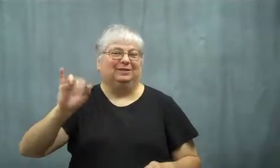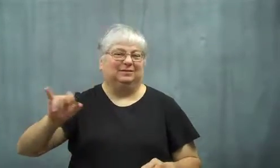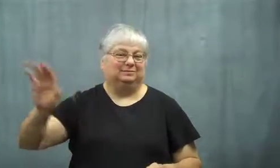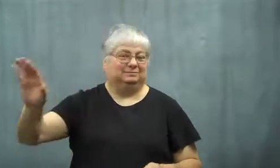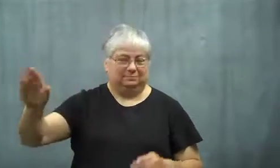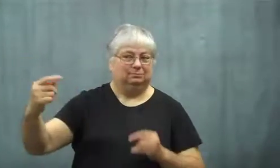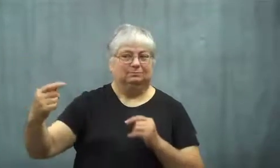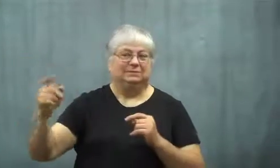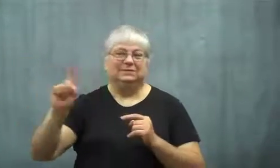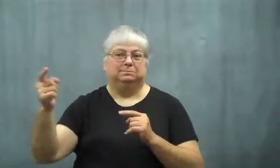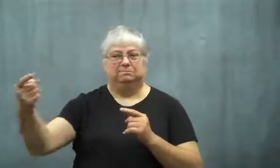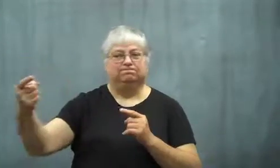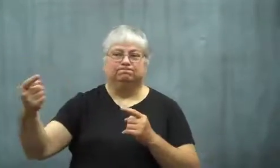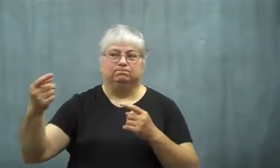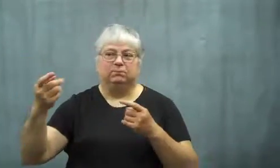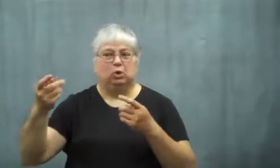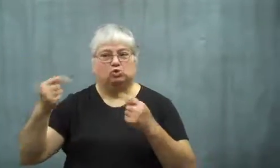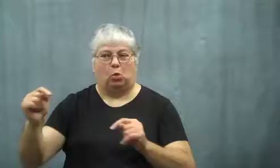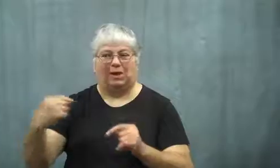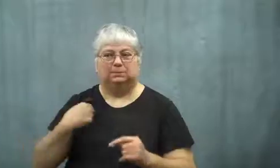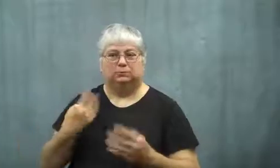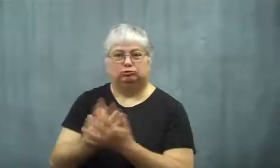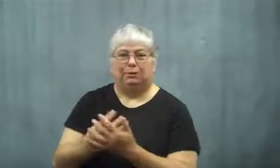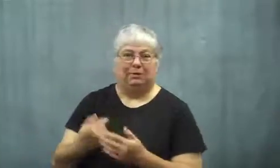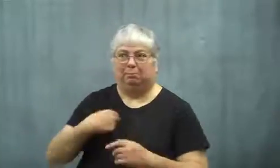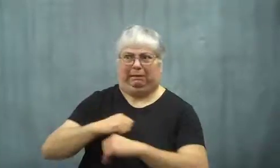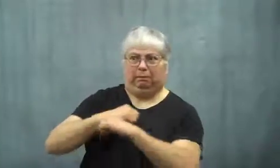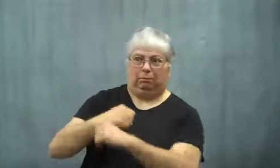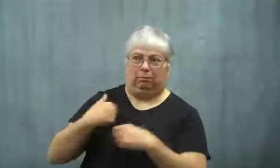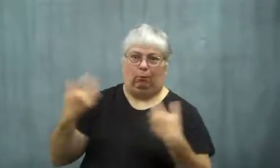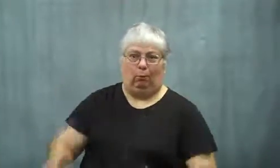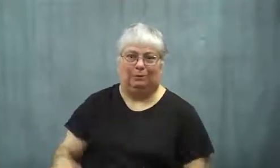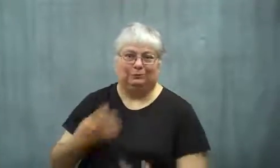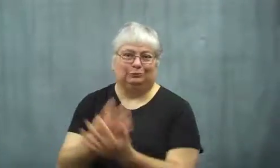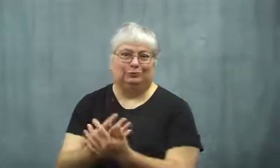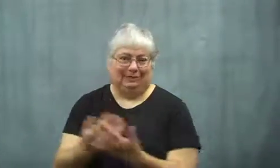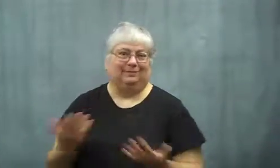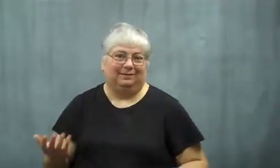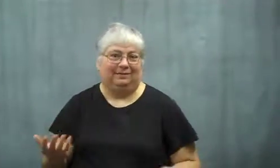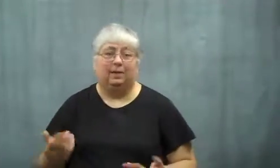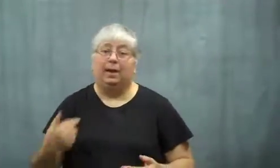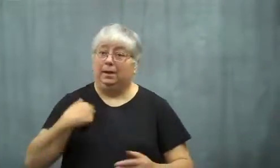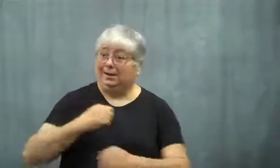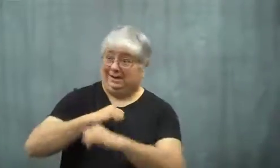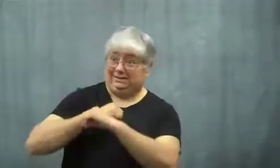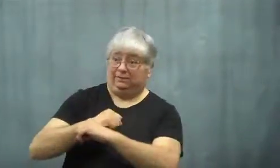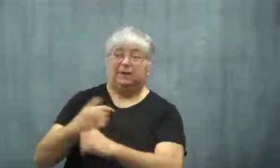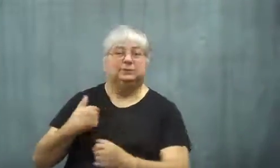wants to put the defendant in jail, which the defendant doesn't want.